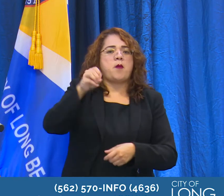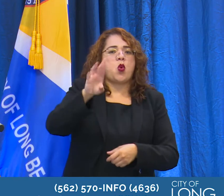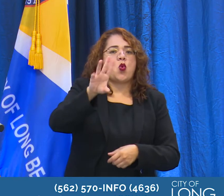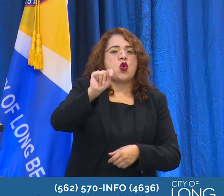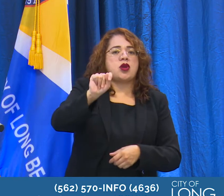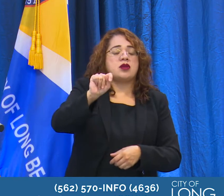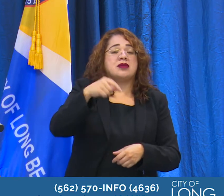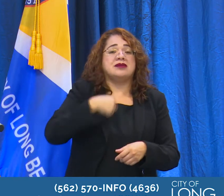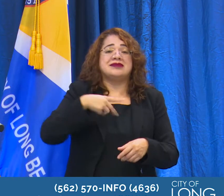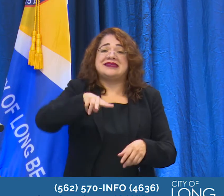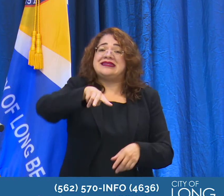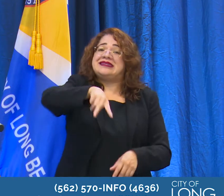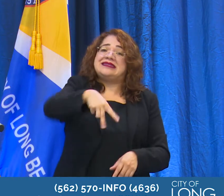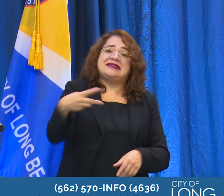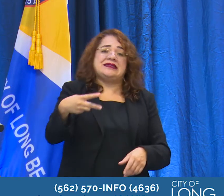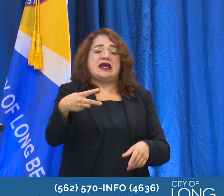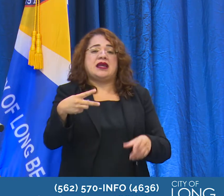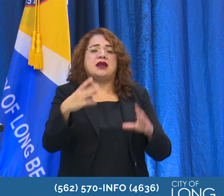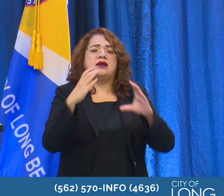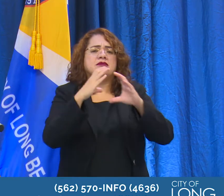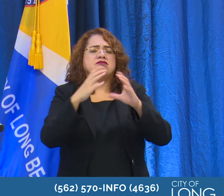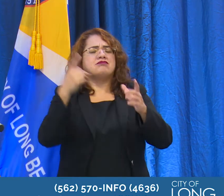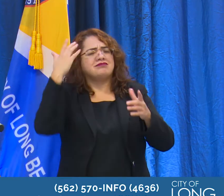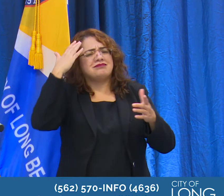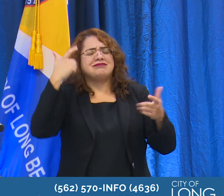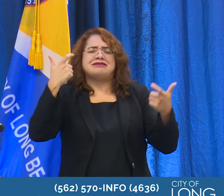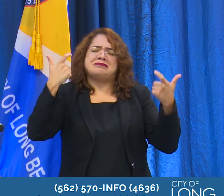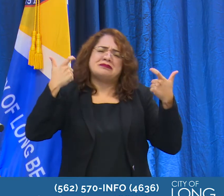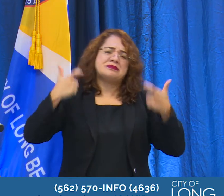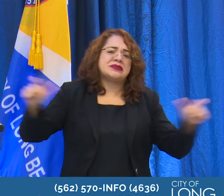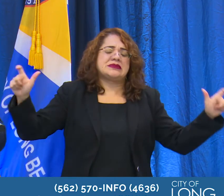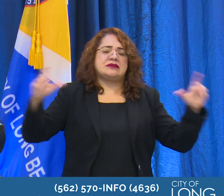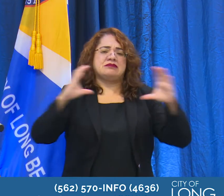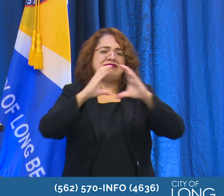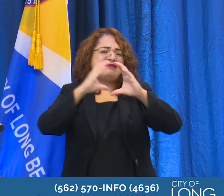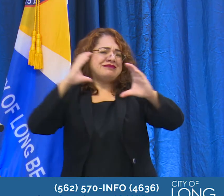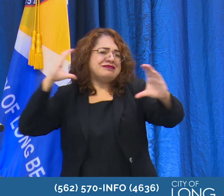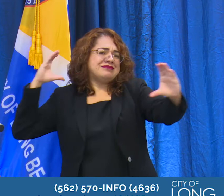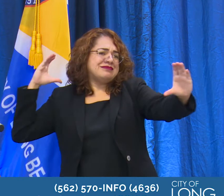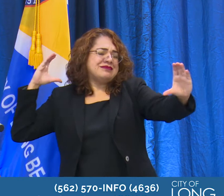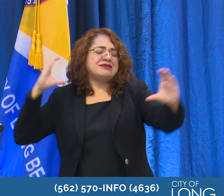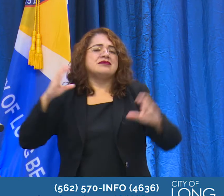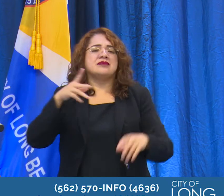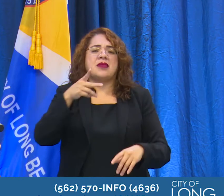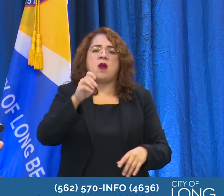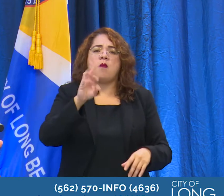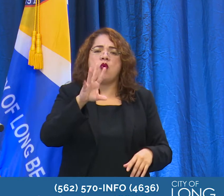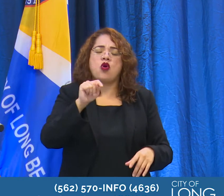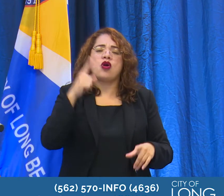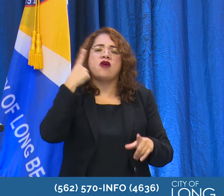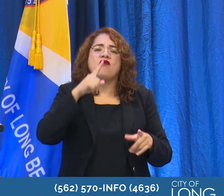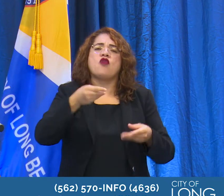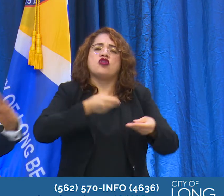largest container terminal port in the United States. It's a gateway for trade, for getting goods out across the world, for